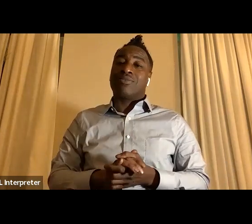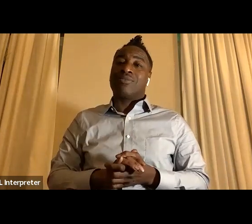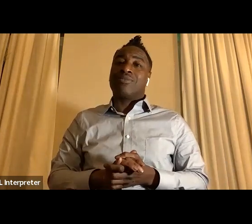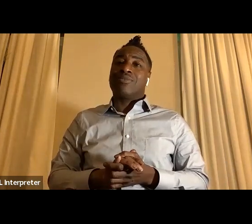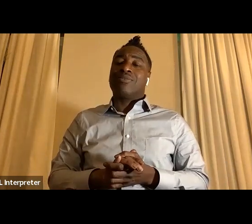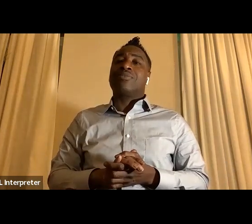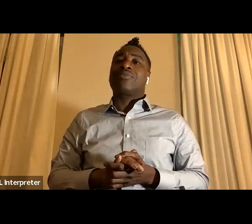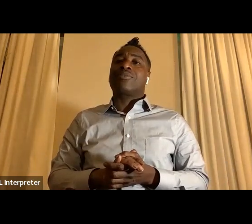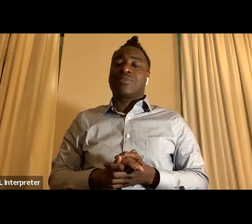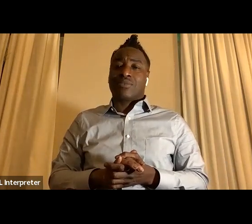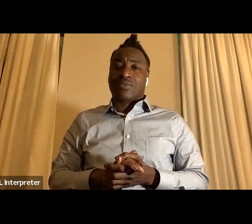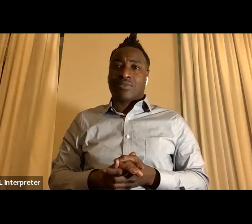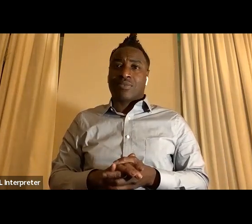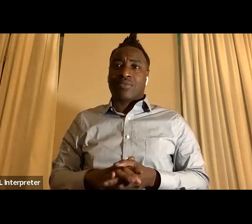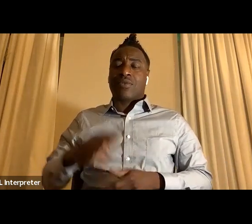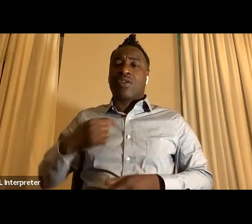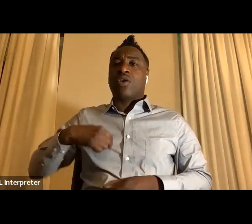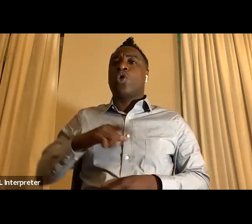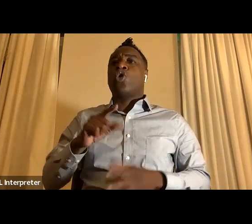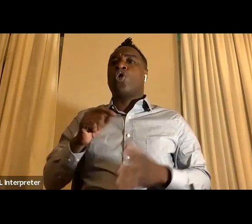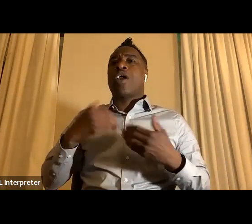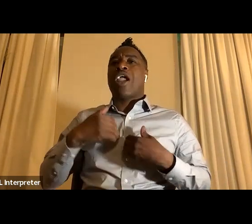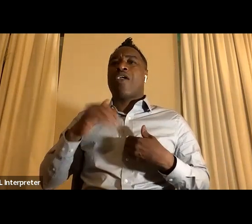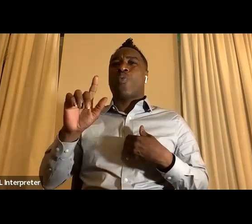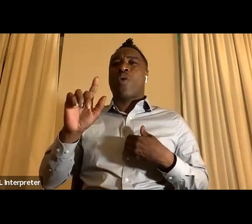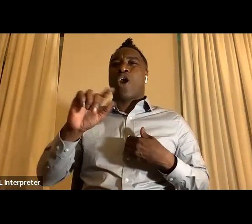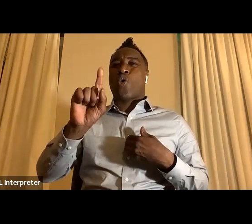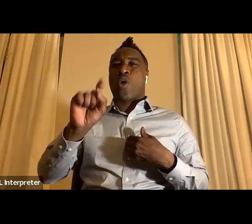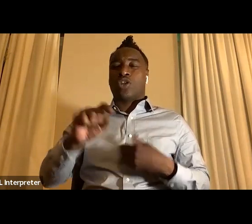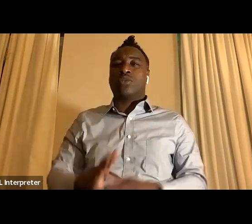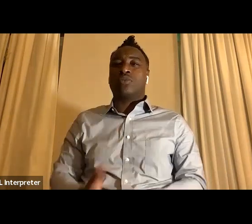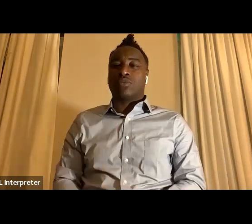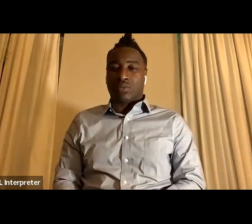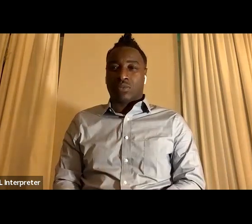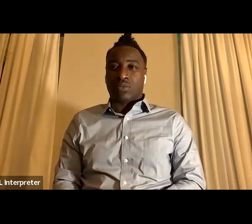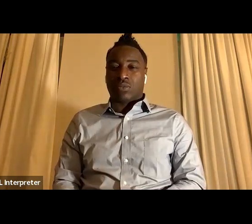And we do have one question that was posted in this digital world.